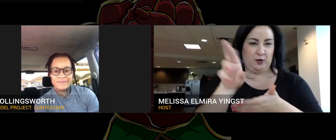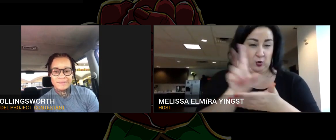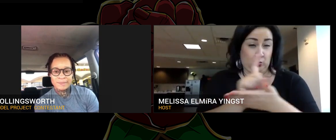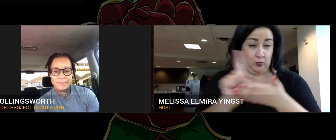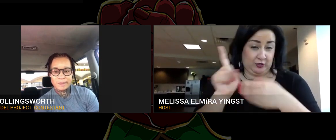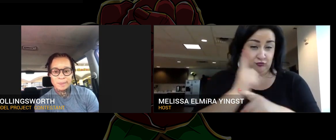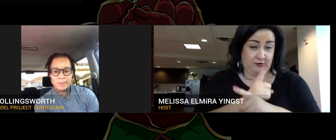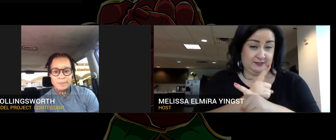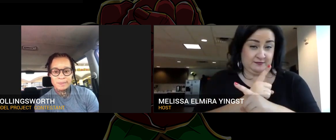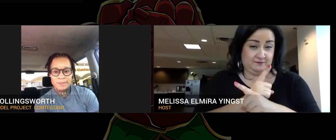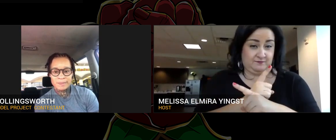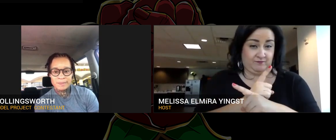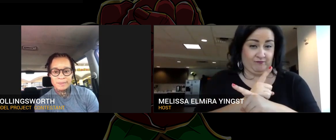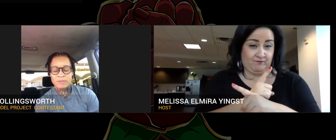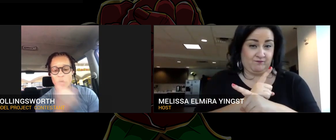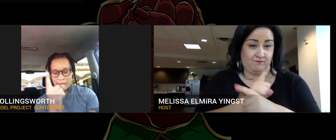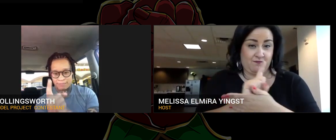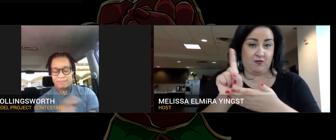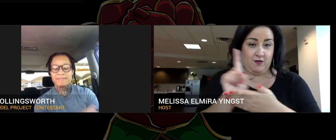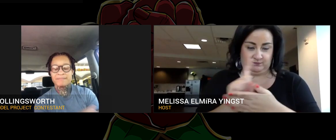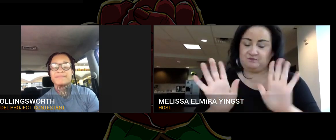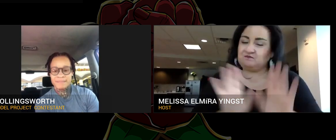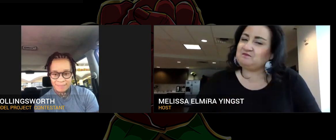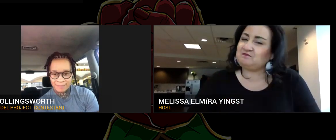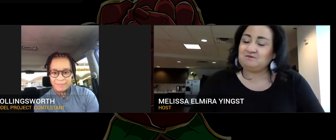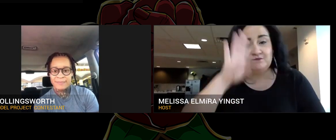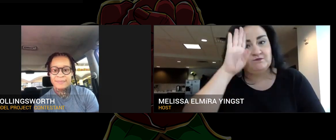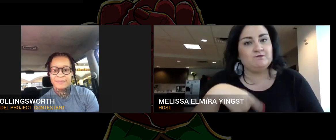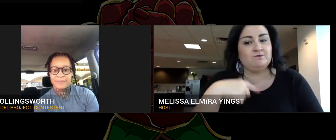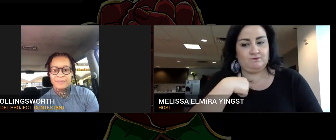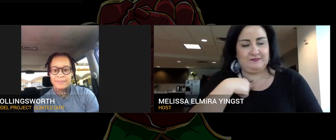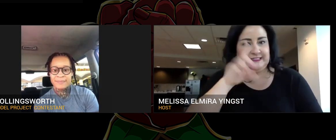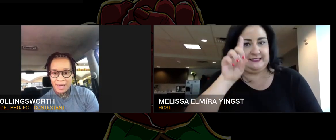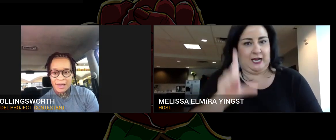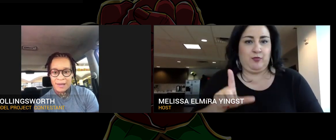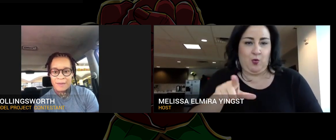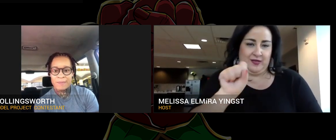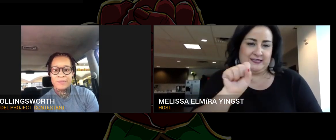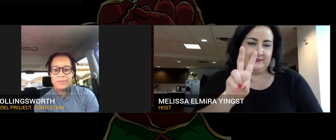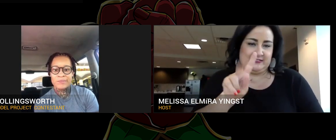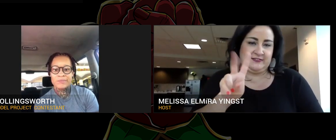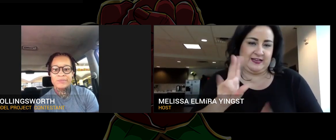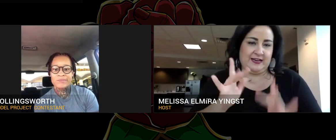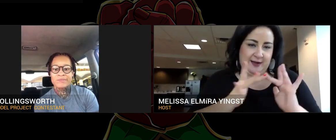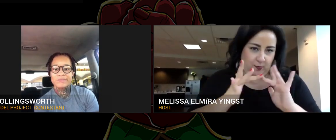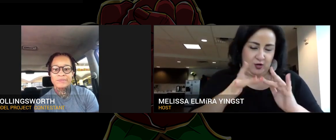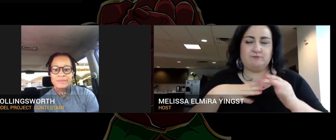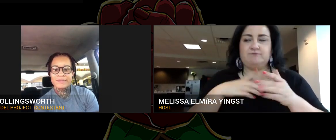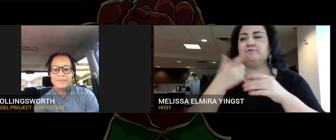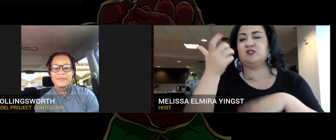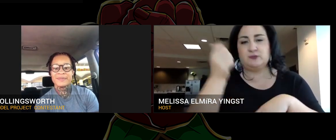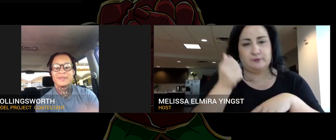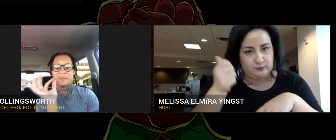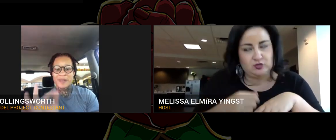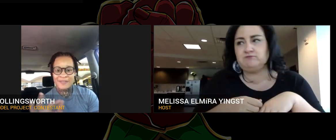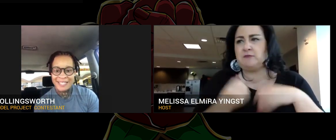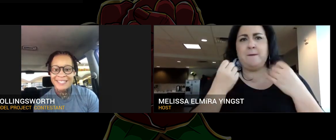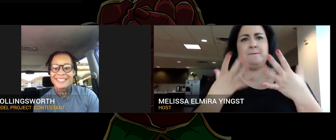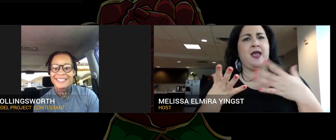one per week, right? Right. One per week. You know I downloaded the SVTV Network and subscribed to it.